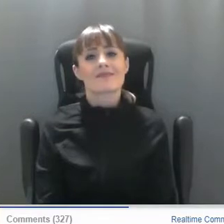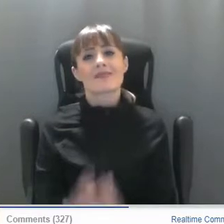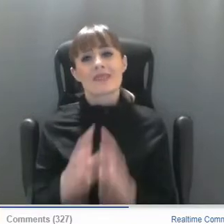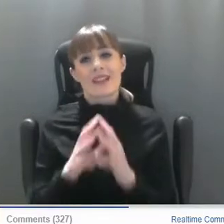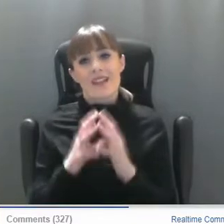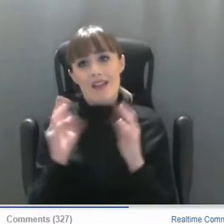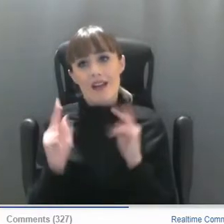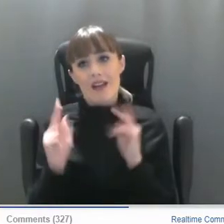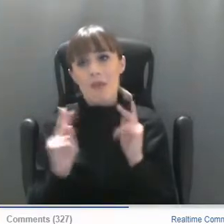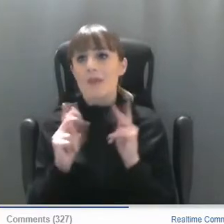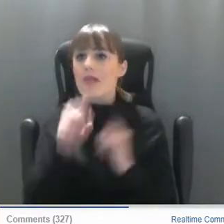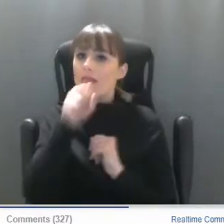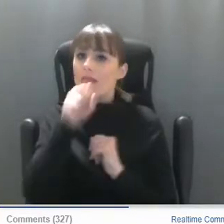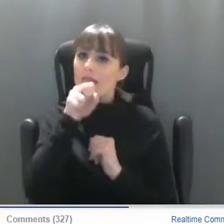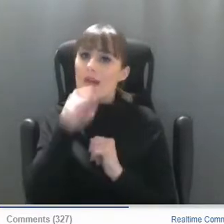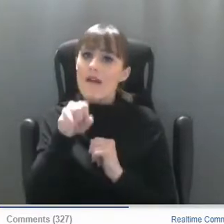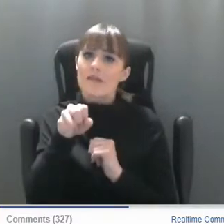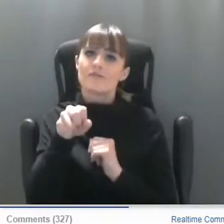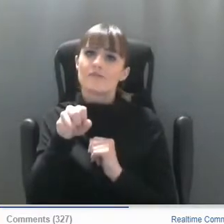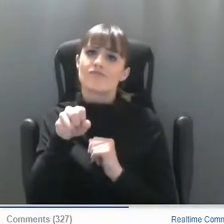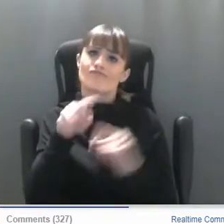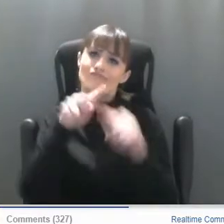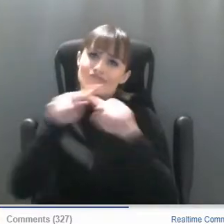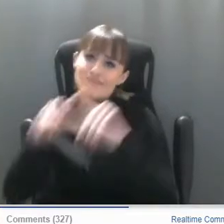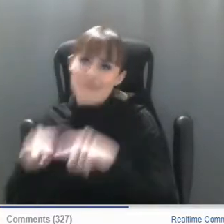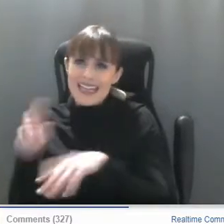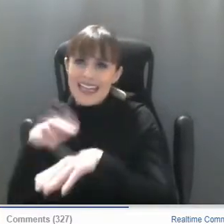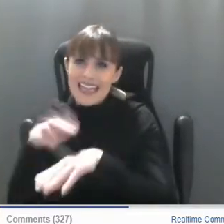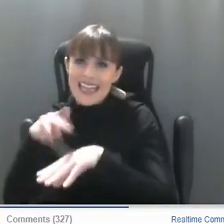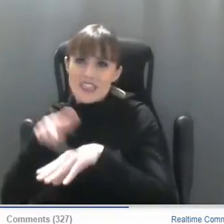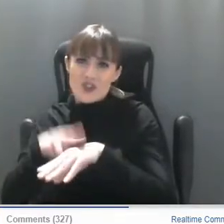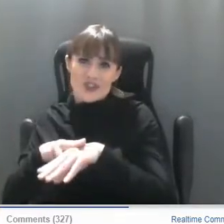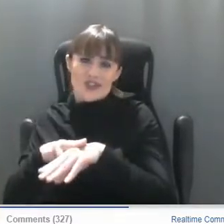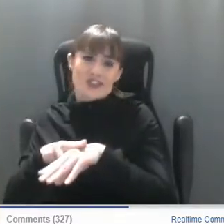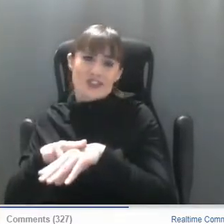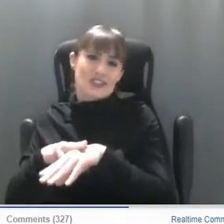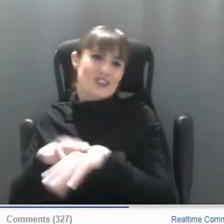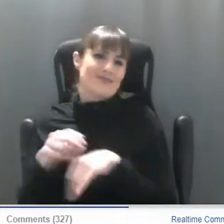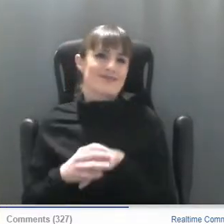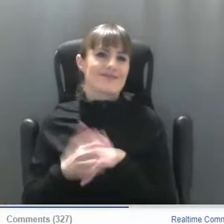Here's your view of Hope and Nora in the water.